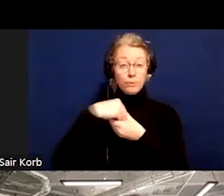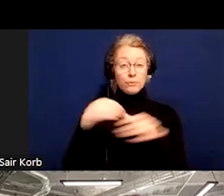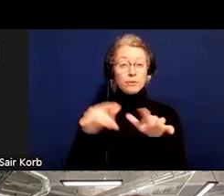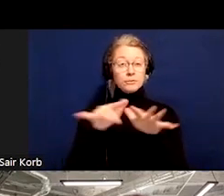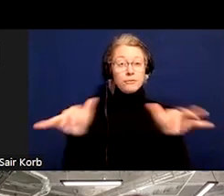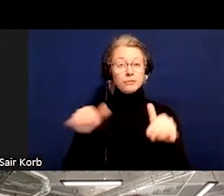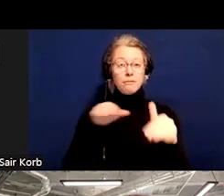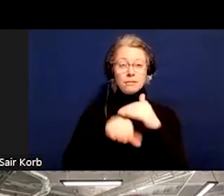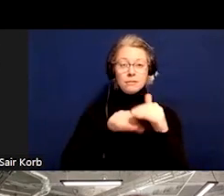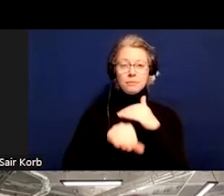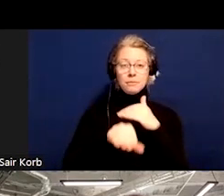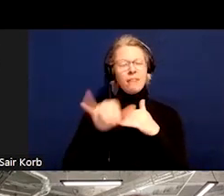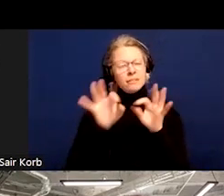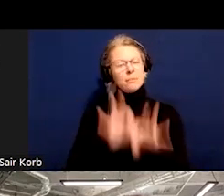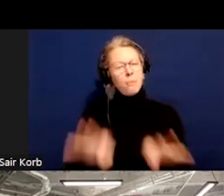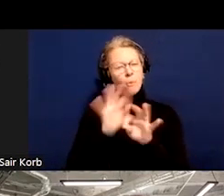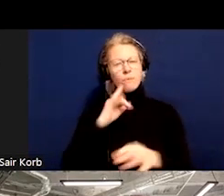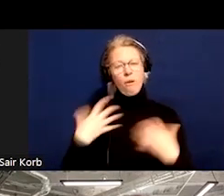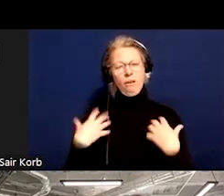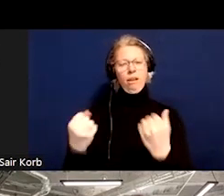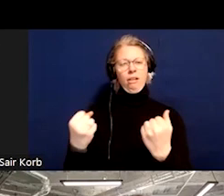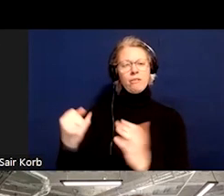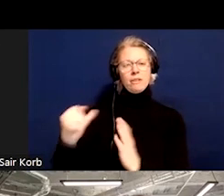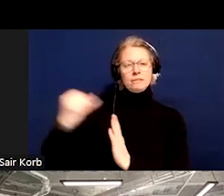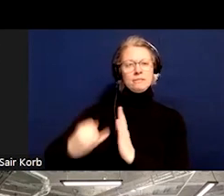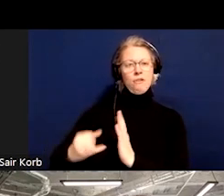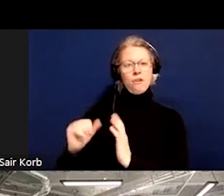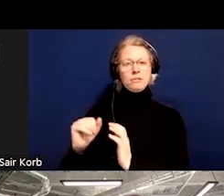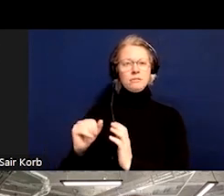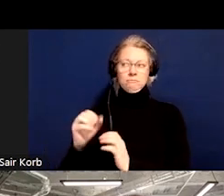of a healthy arts ecosystem. You can’t have a vibrant ecosystem if you don't look at that,